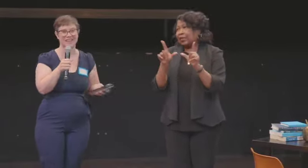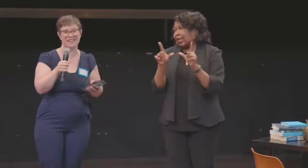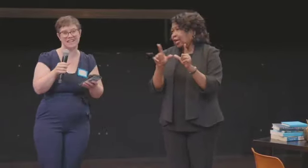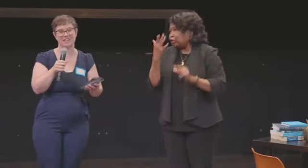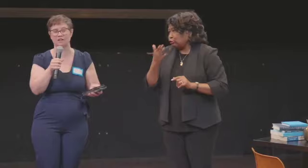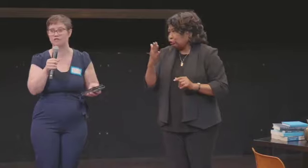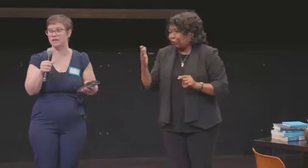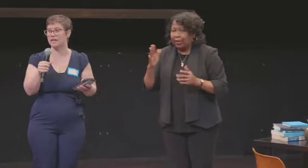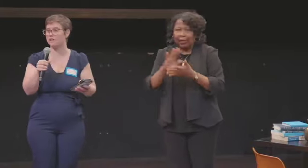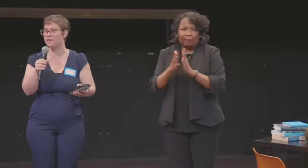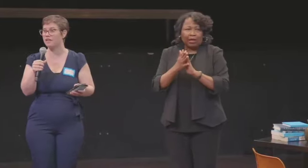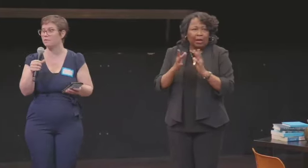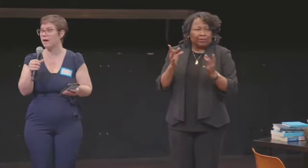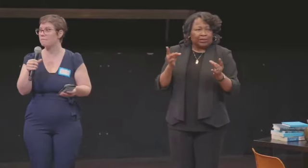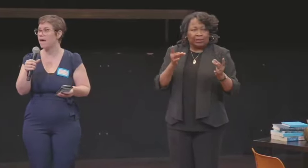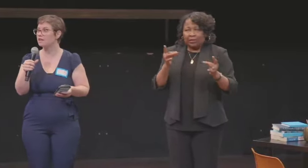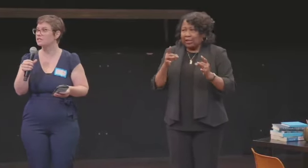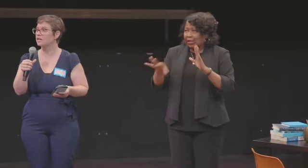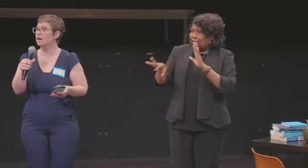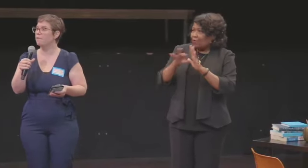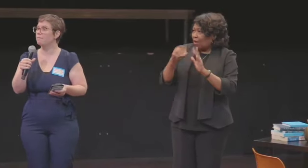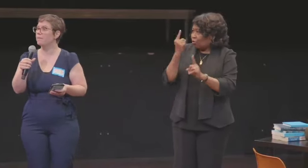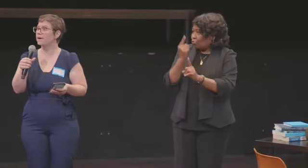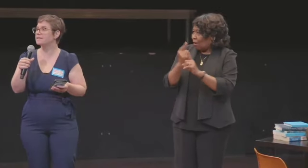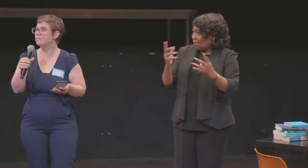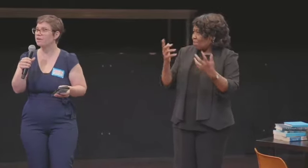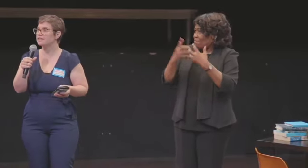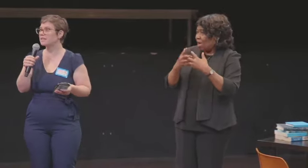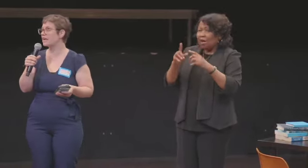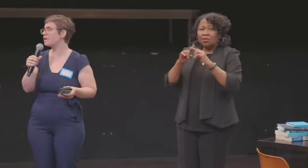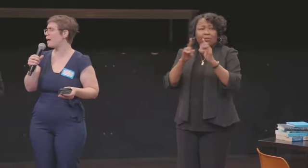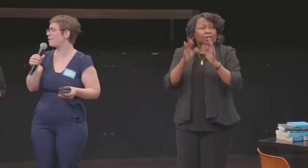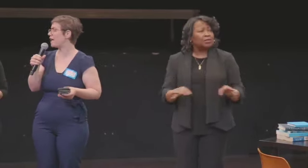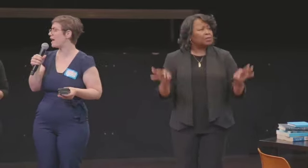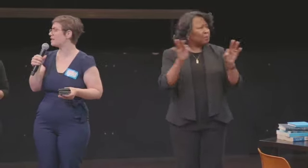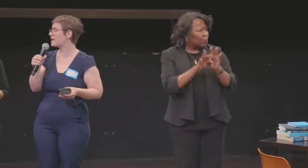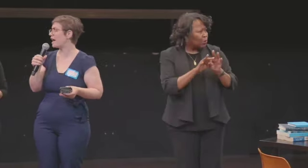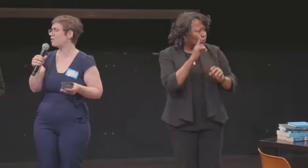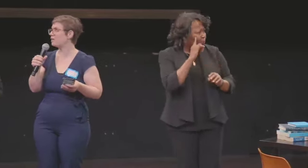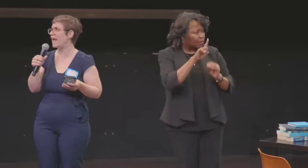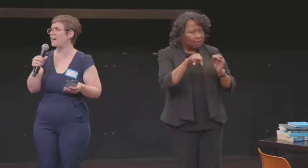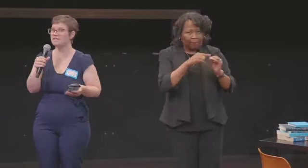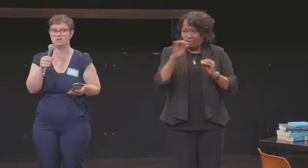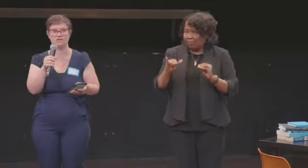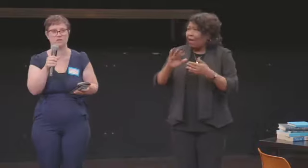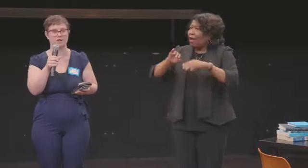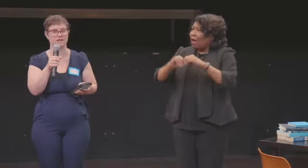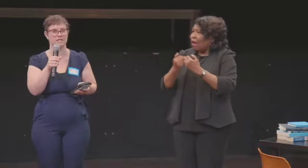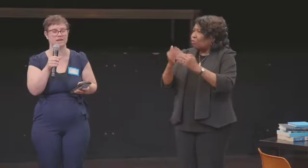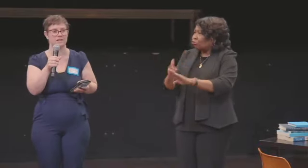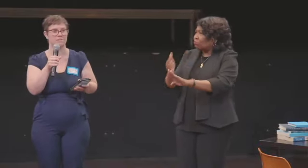that can get a little tricky to find the right match. But it's important to think about that, how to enhance those stories